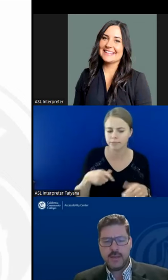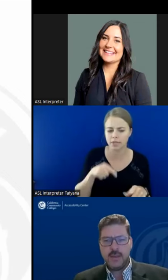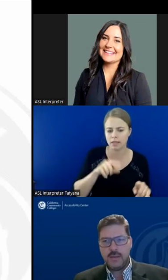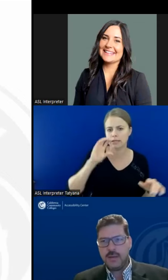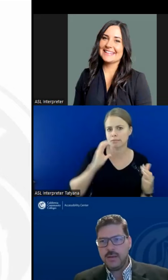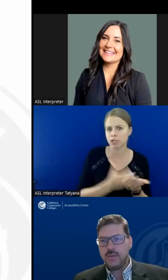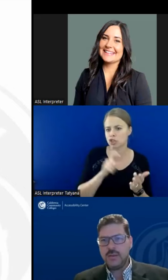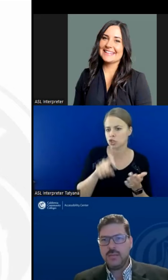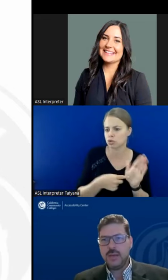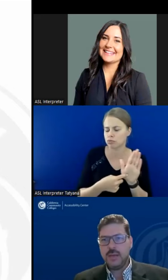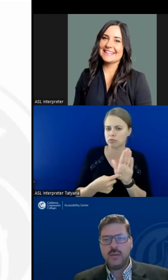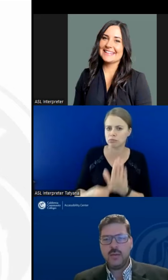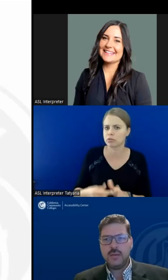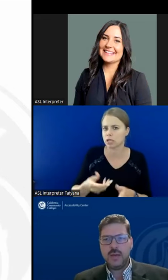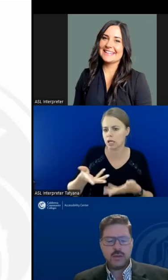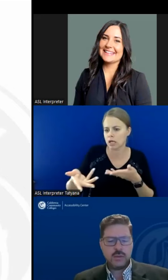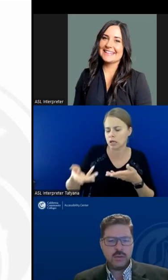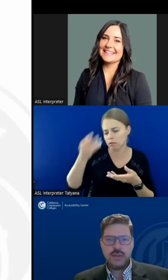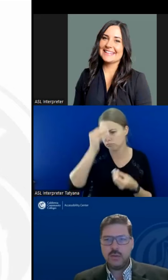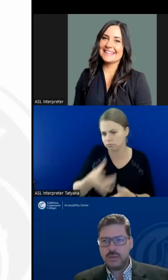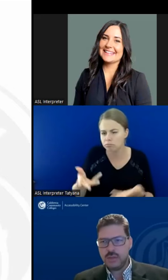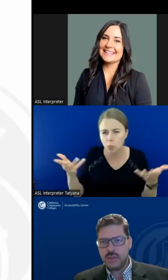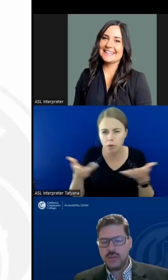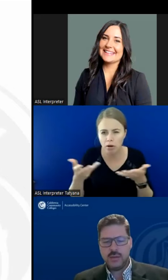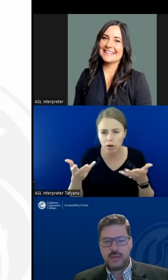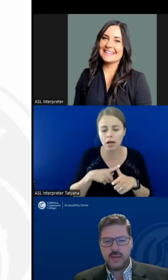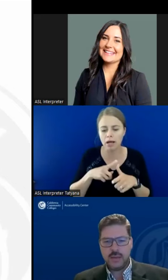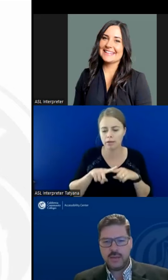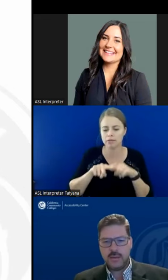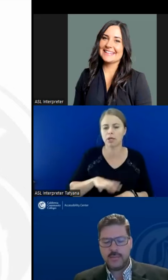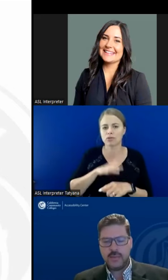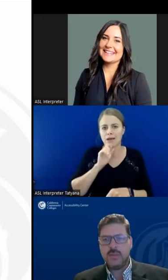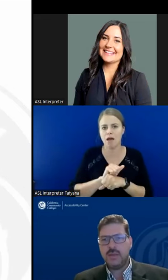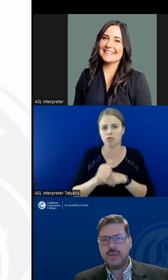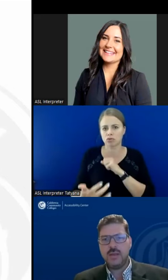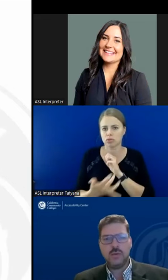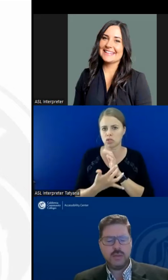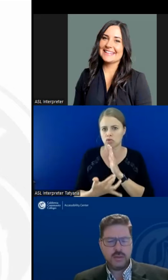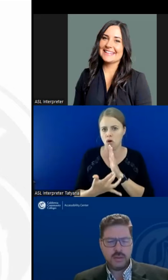And then it will depend on the actual technology that implements the content.